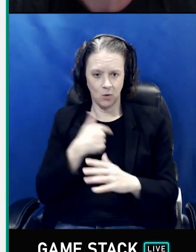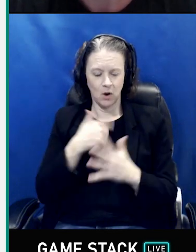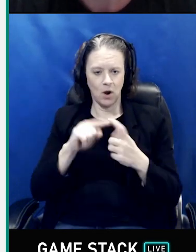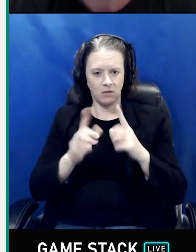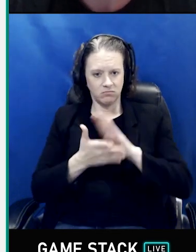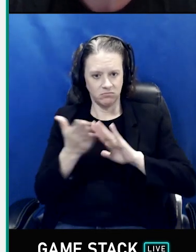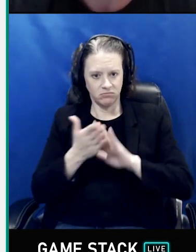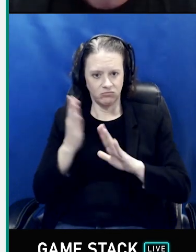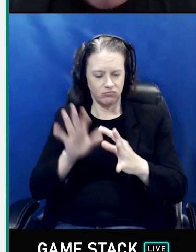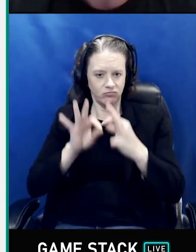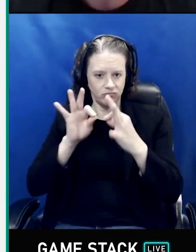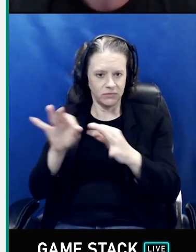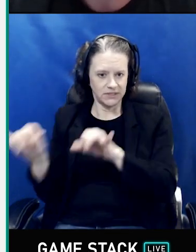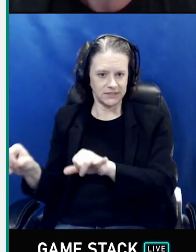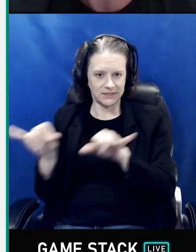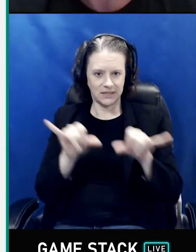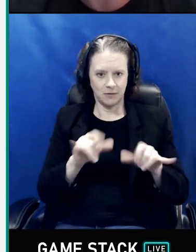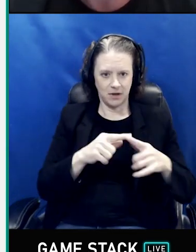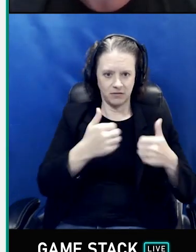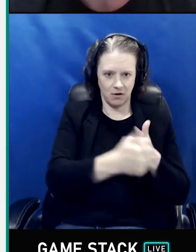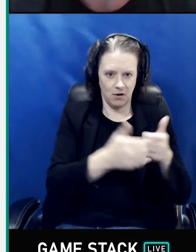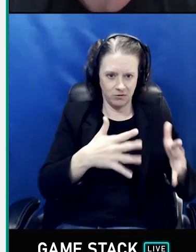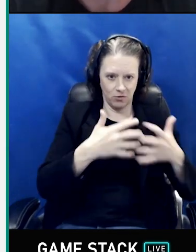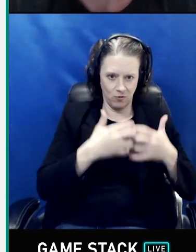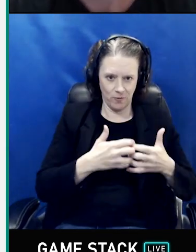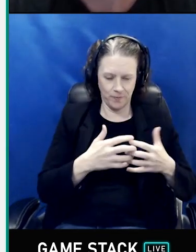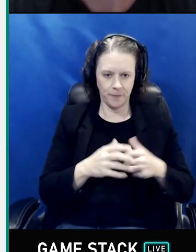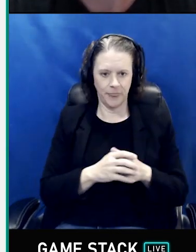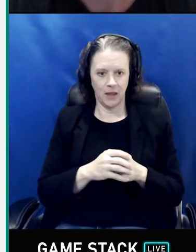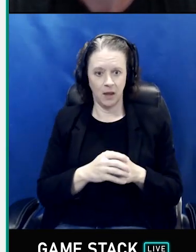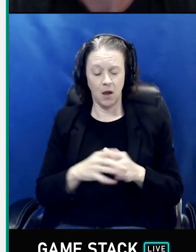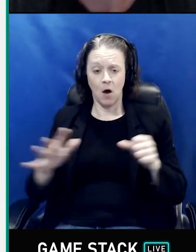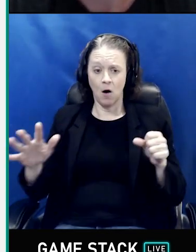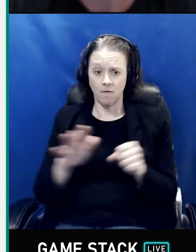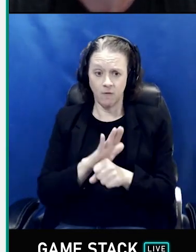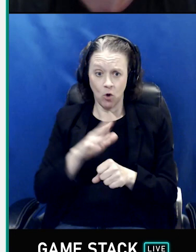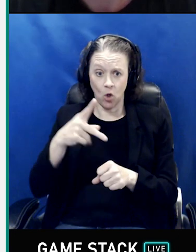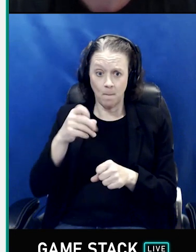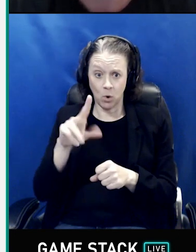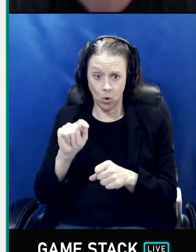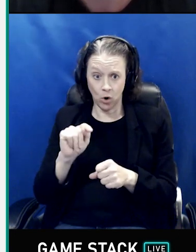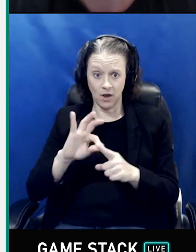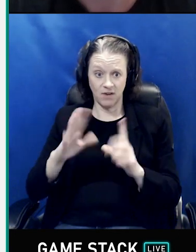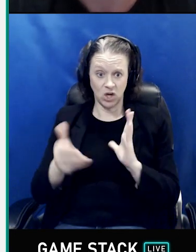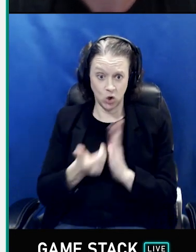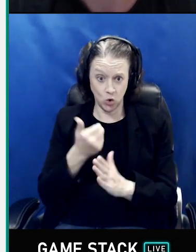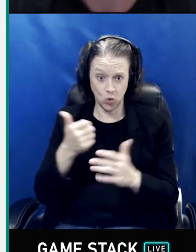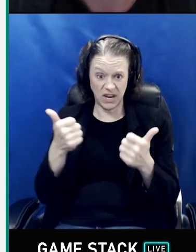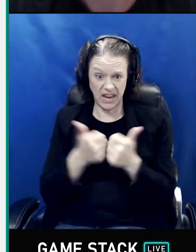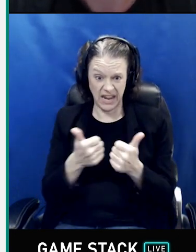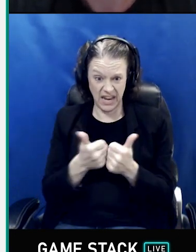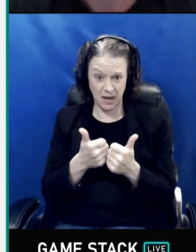A full port of a game to a new endpoint is expensive, and often compromises the quality of a title.